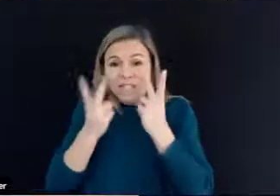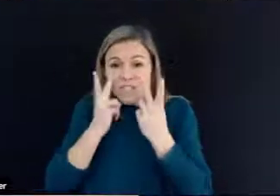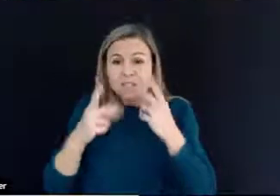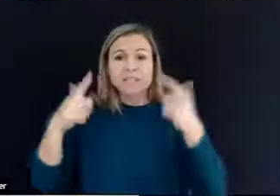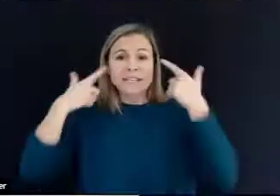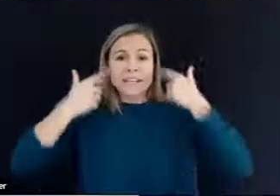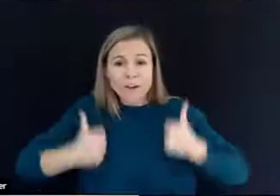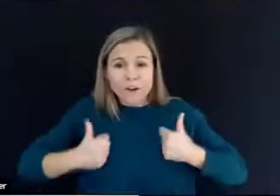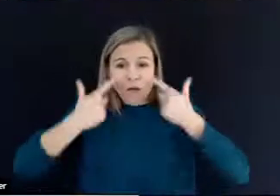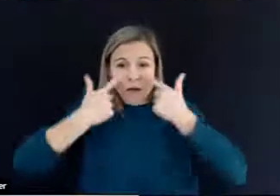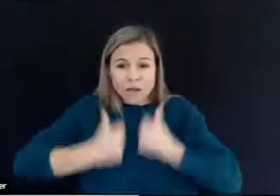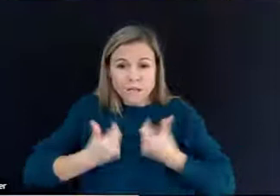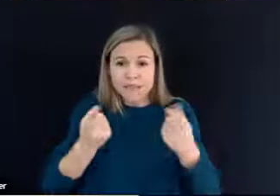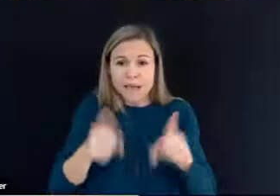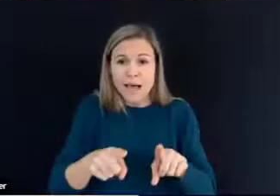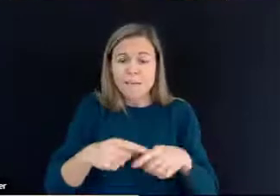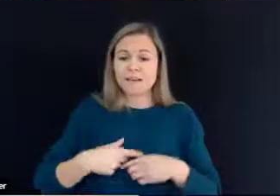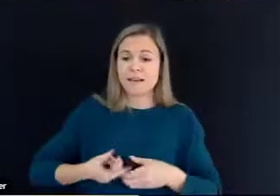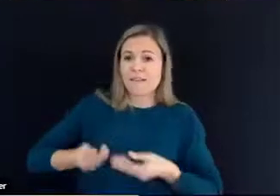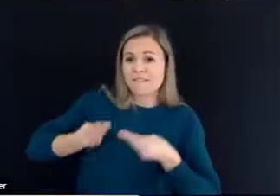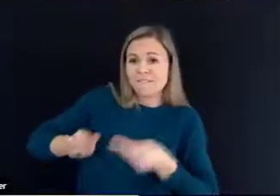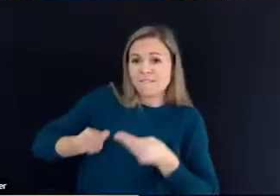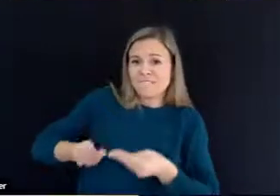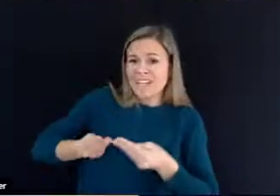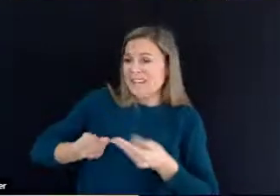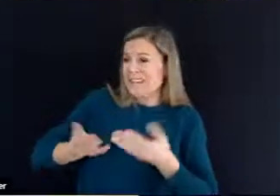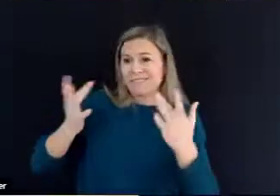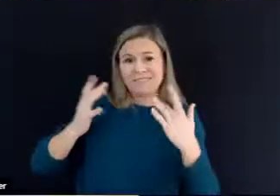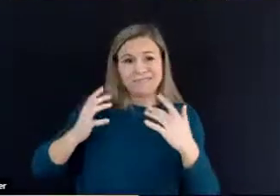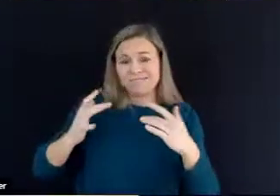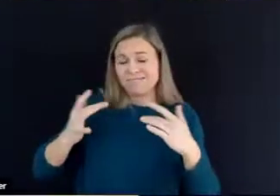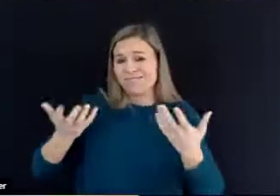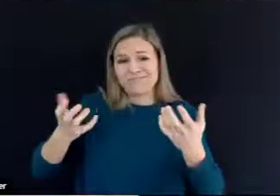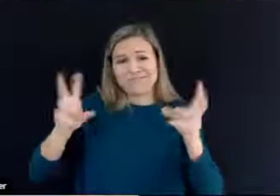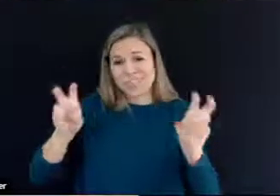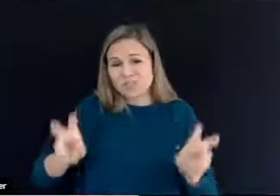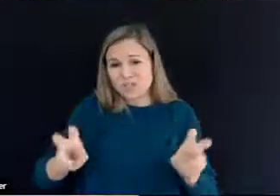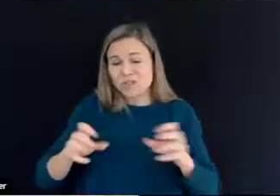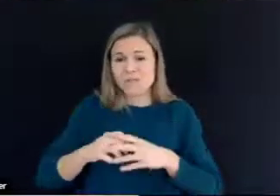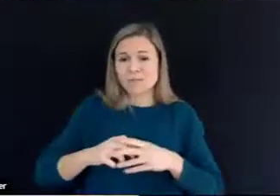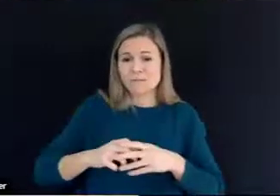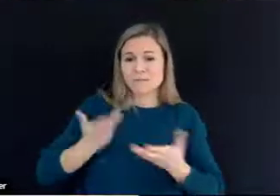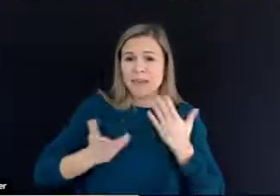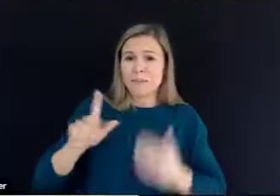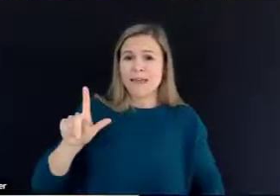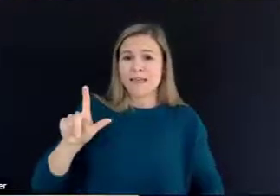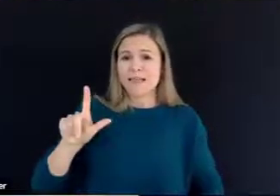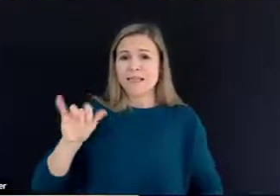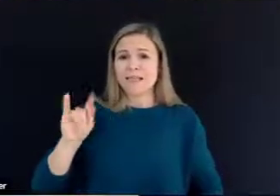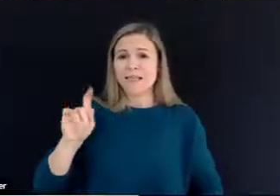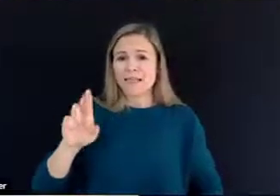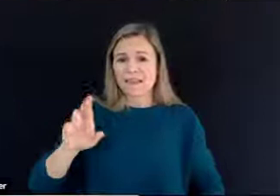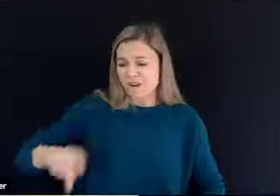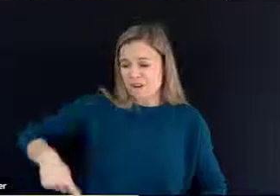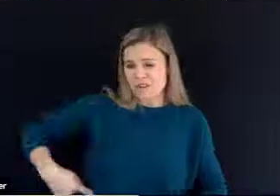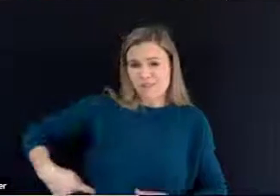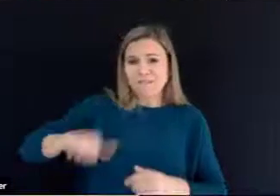feeding difficulties, liver dysfunction, and these are just to name a few. Melissa is actually gonna dive into a lot of the symptoms a little bit later on,